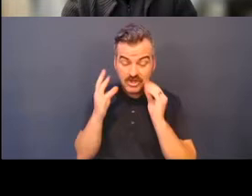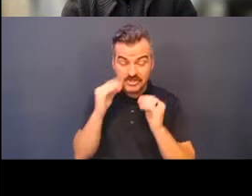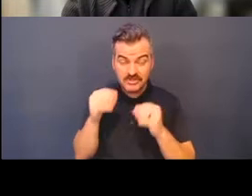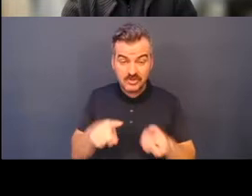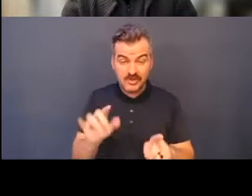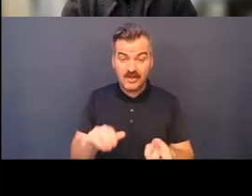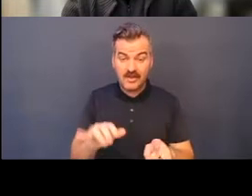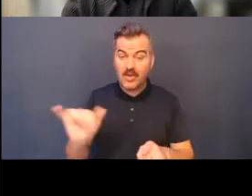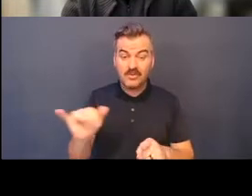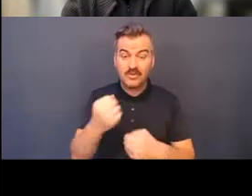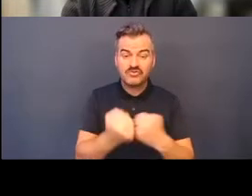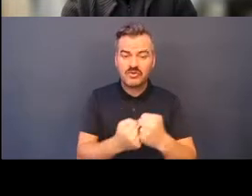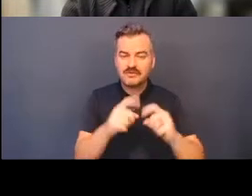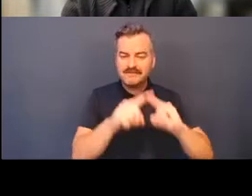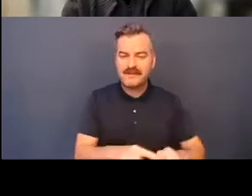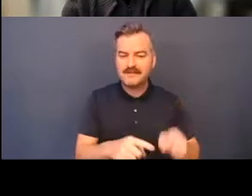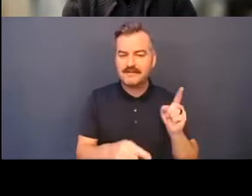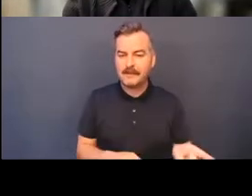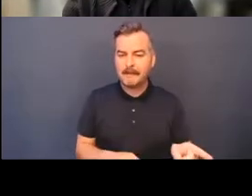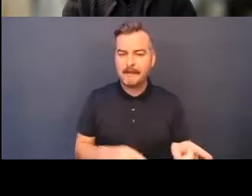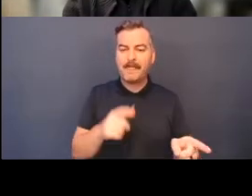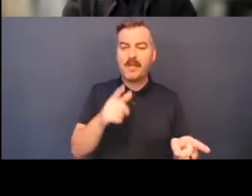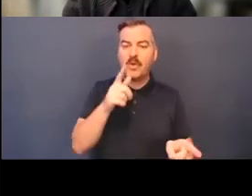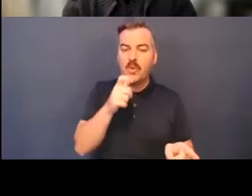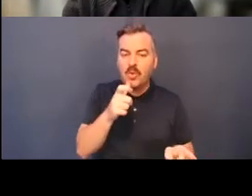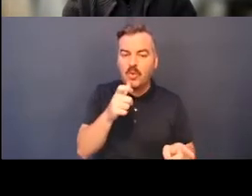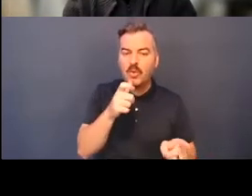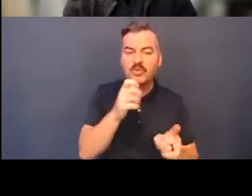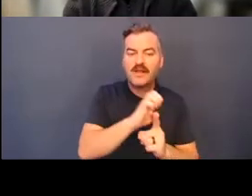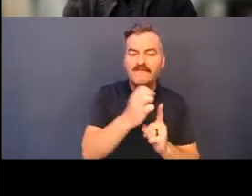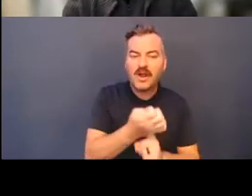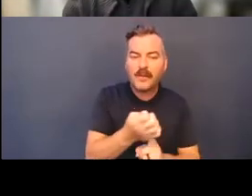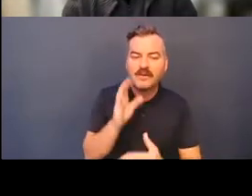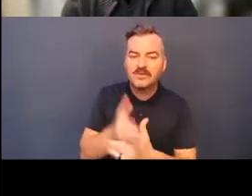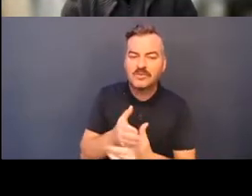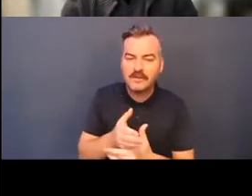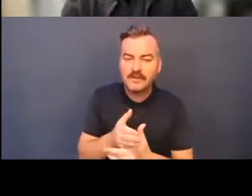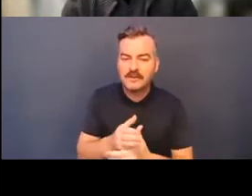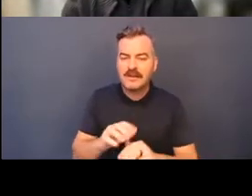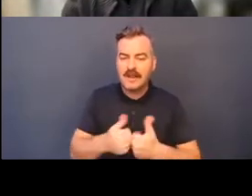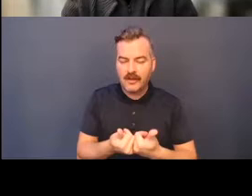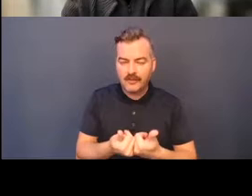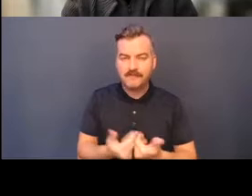structured by whose environment is disrupted and in which way, a pad example of this is